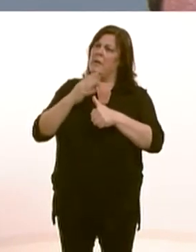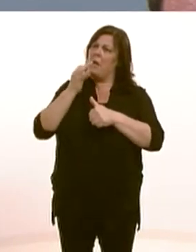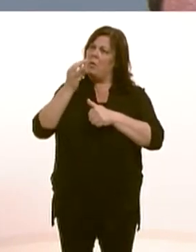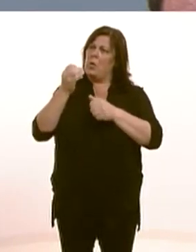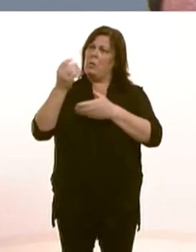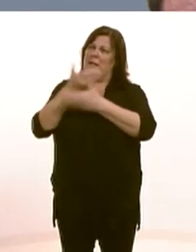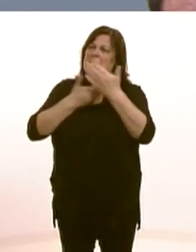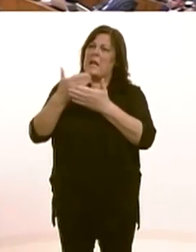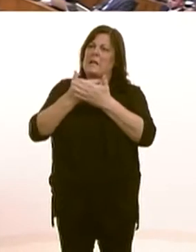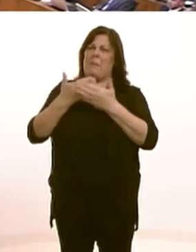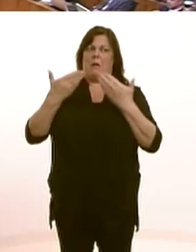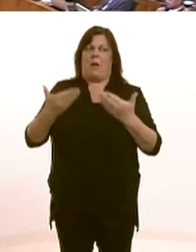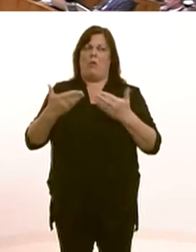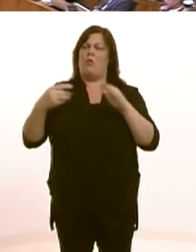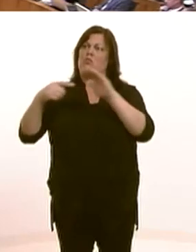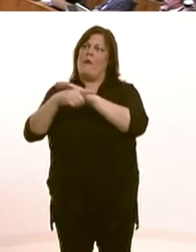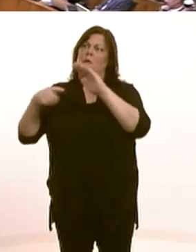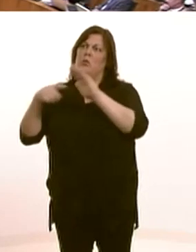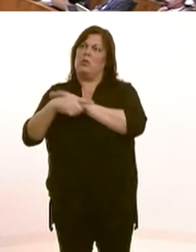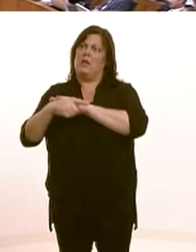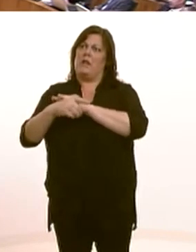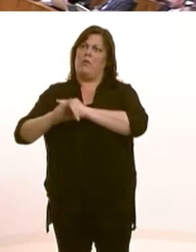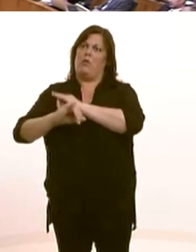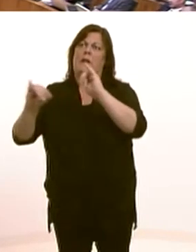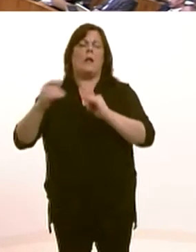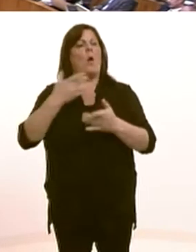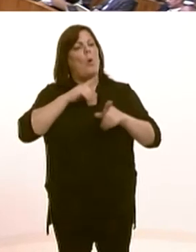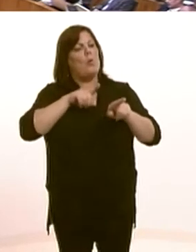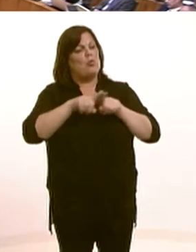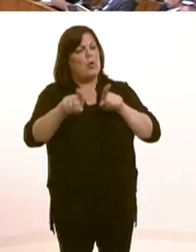OAQ(5)0146(FM) Carwyn Jones: We continue to provide leadership and promote collaboration between stakeholders in Wales.